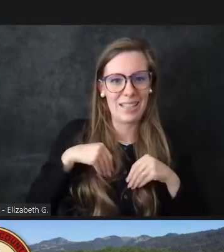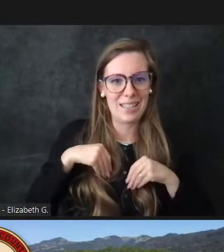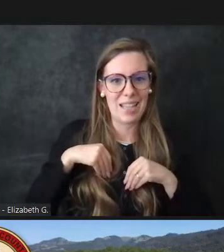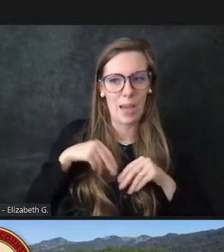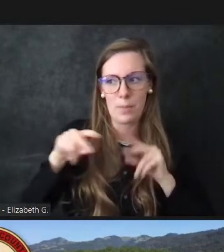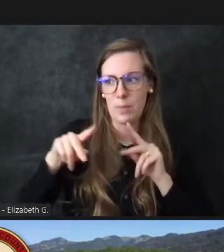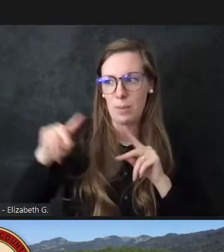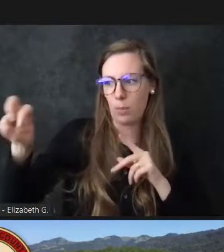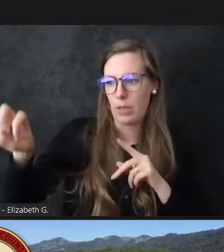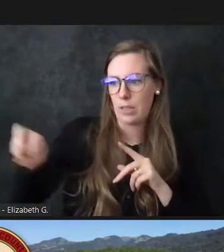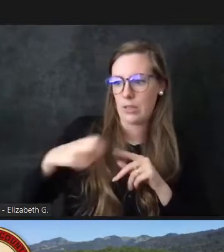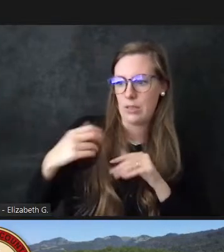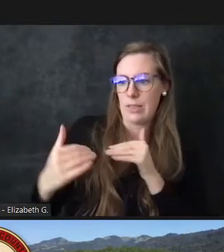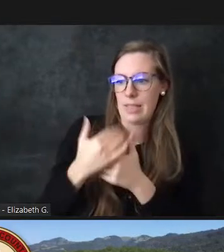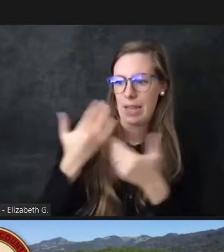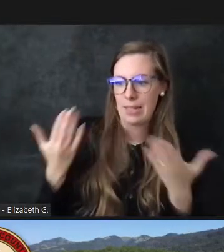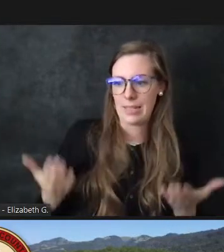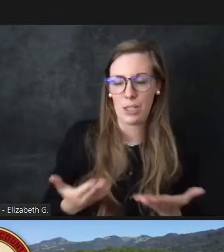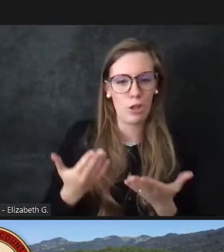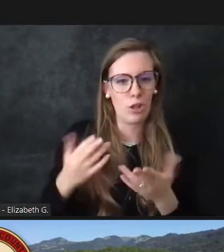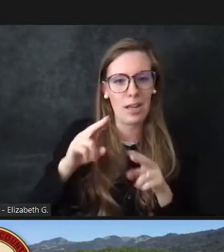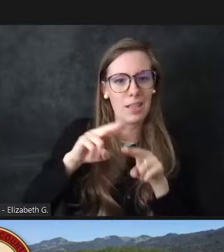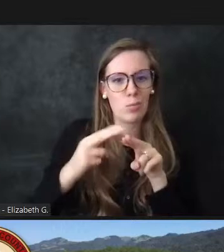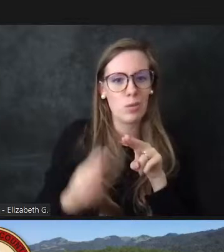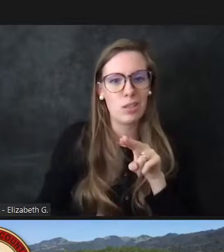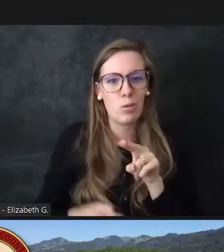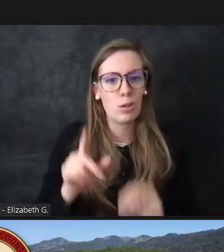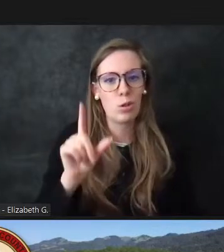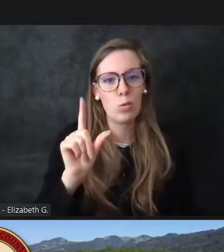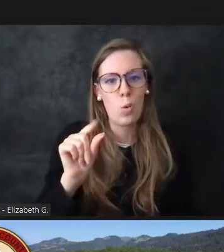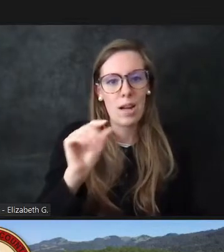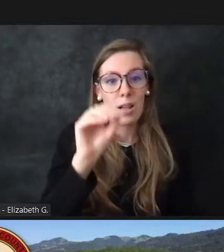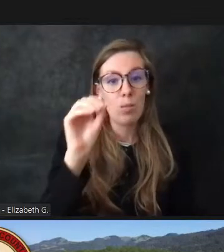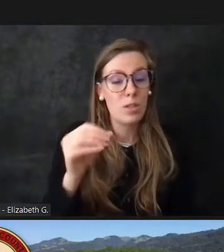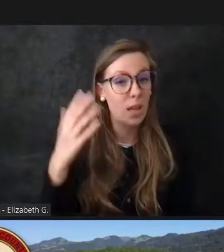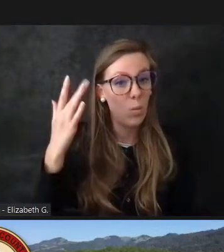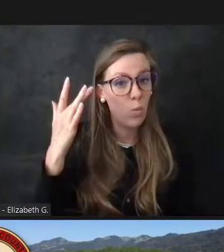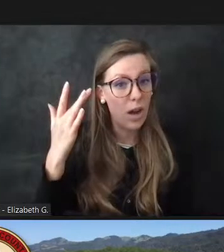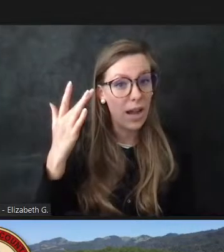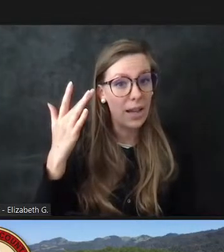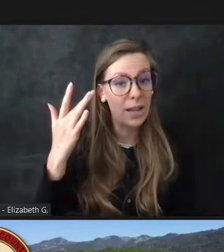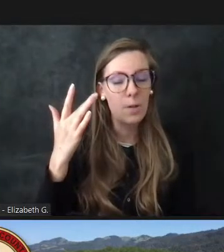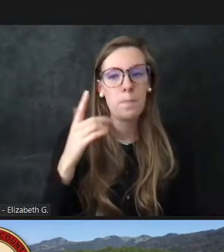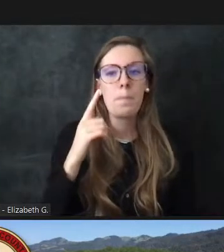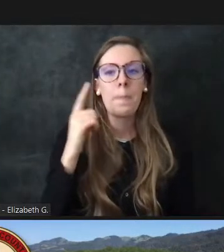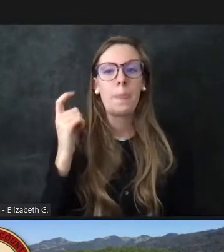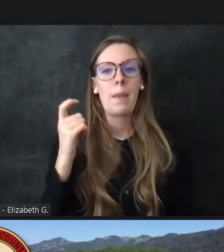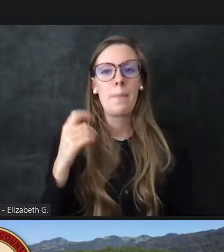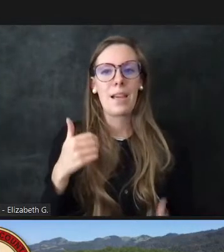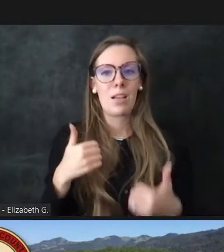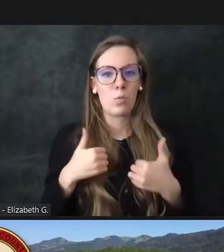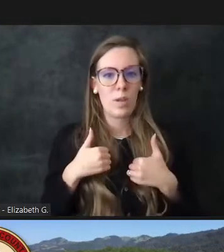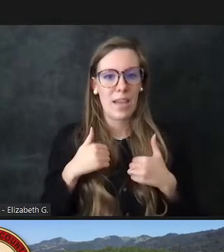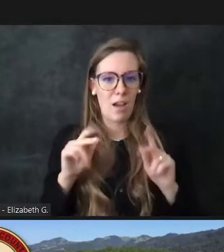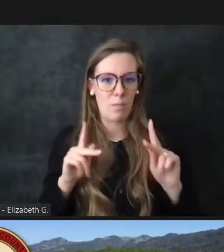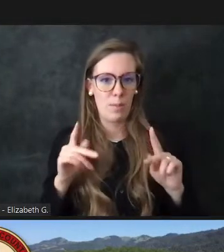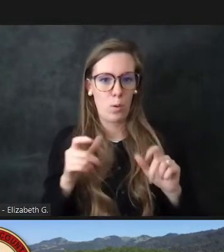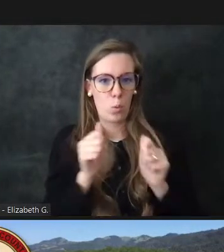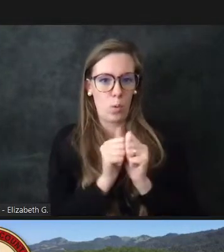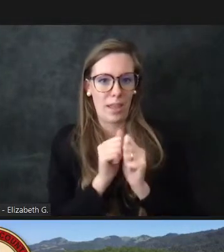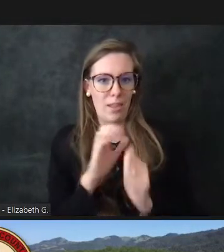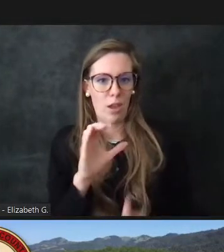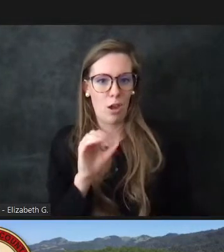Part of the reason for this reduction is the increment of patients that have COVID.